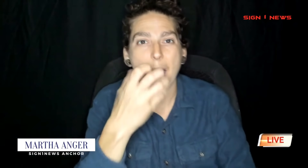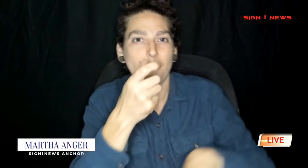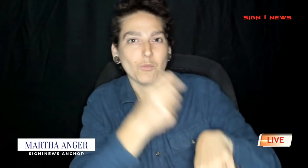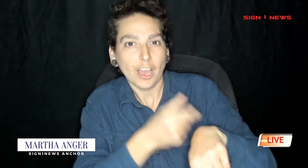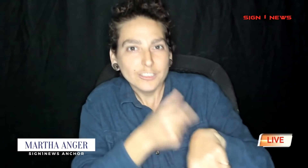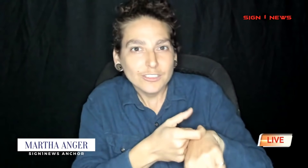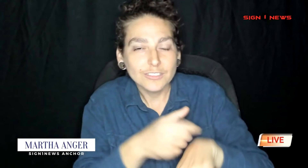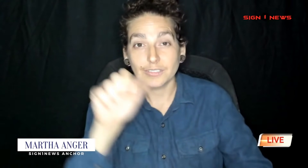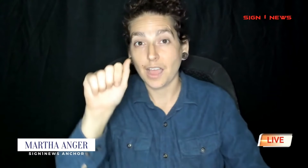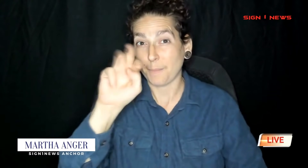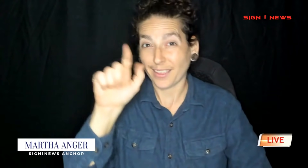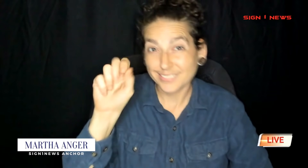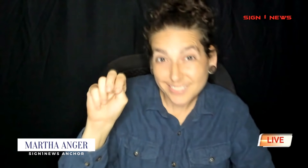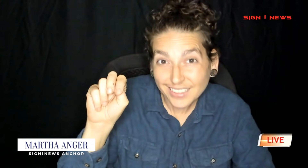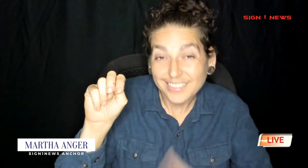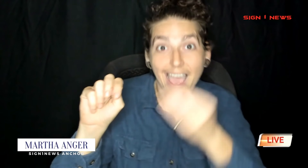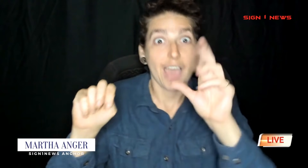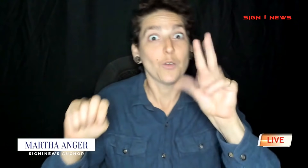watch Amazon and Roku